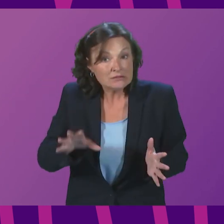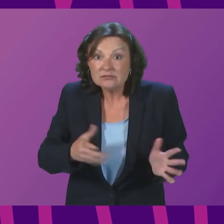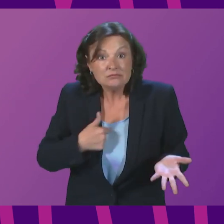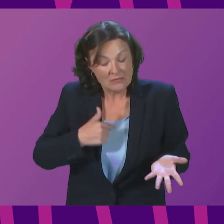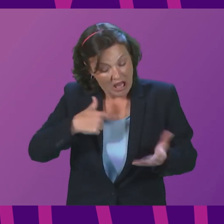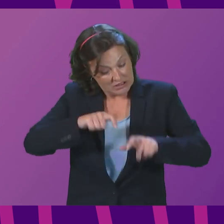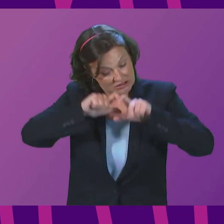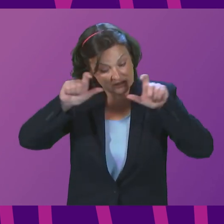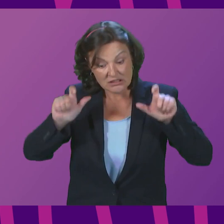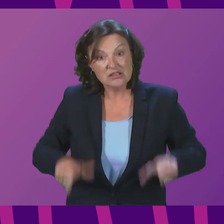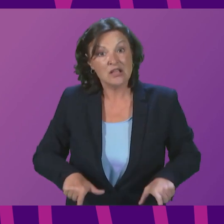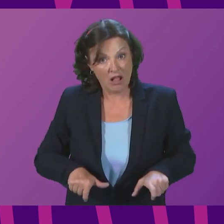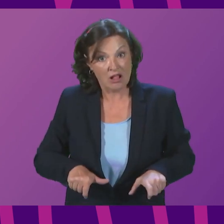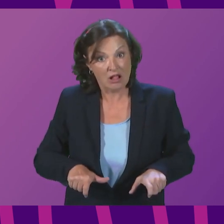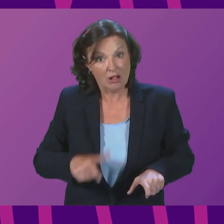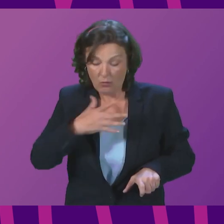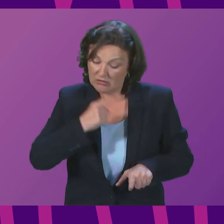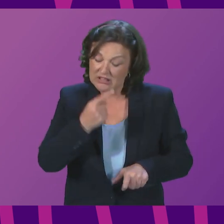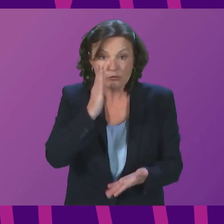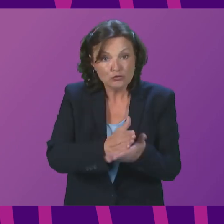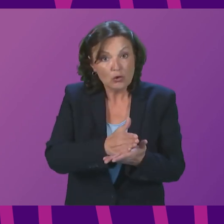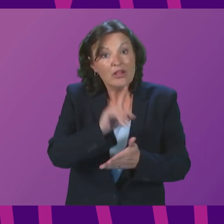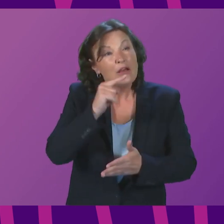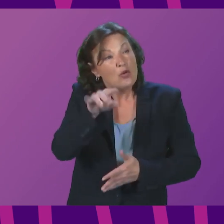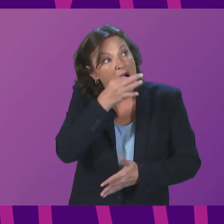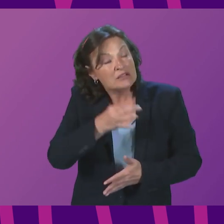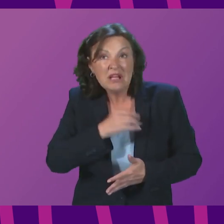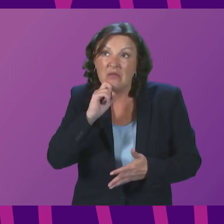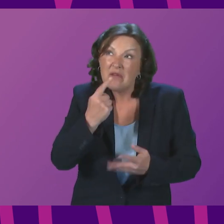Obviously, I would learn lessons from that process, based on everything that we know